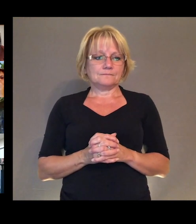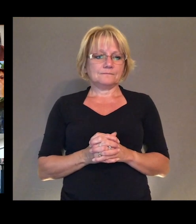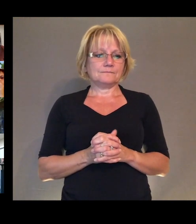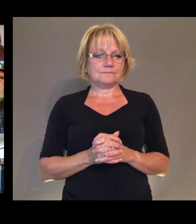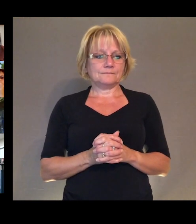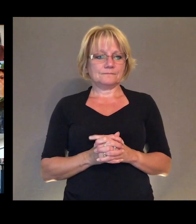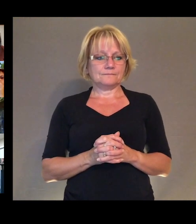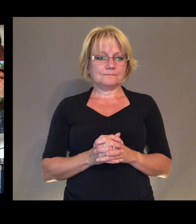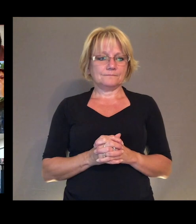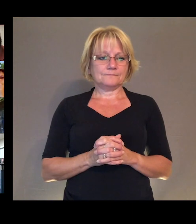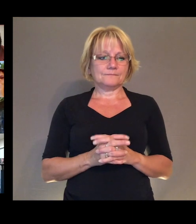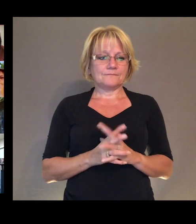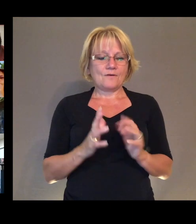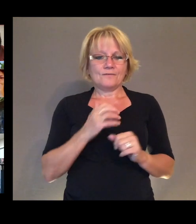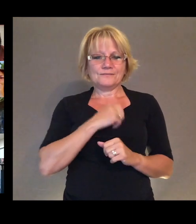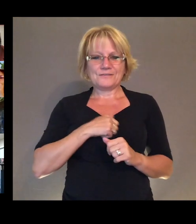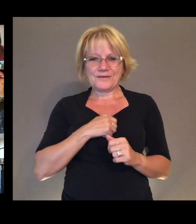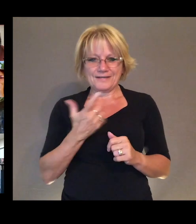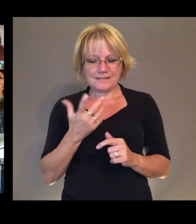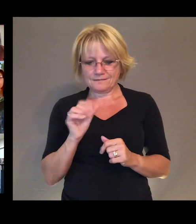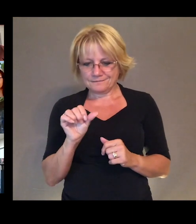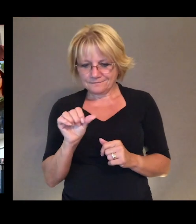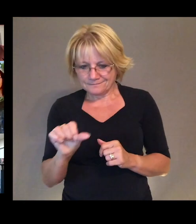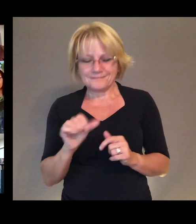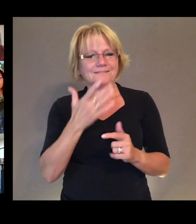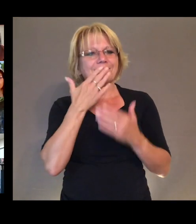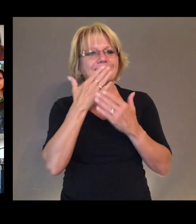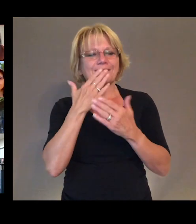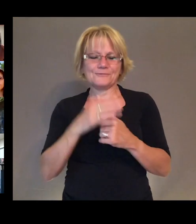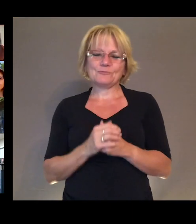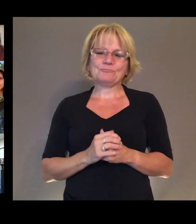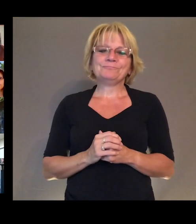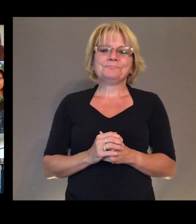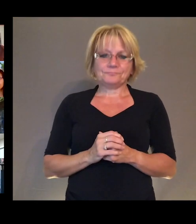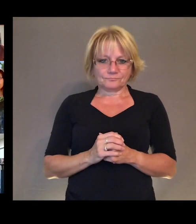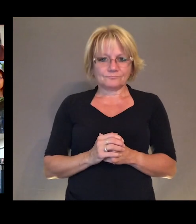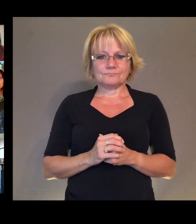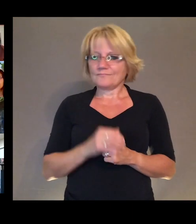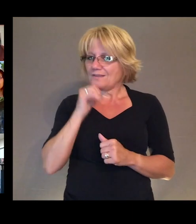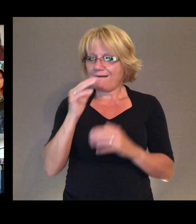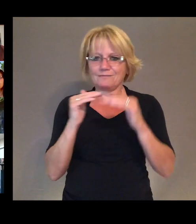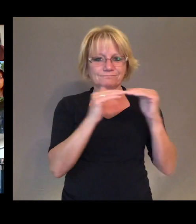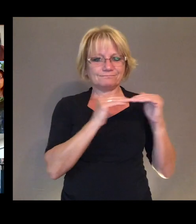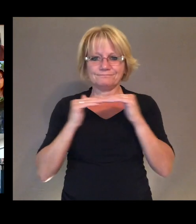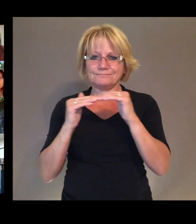Sorry(giggles) Thank you for having me. And they definitely are not equitable for all students.